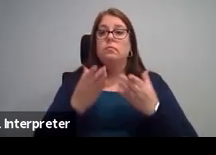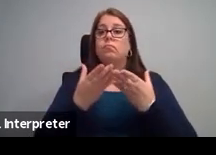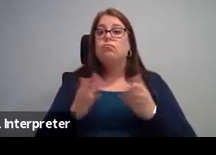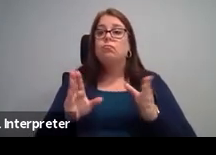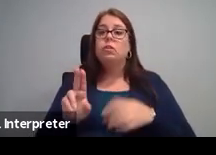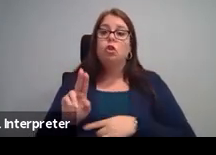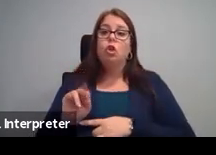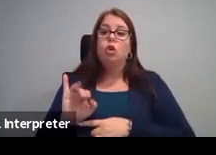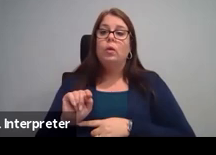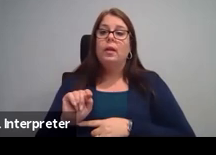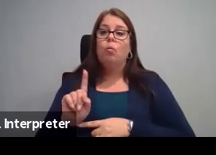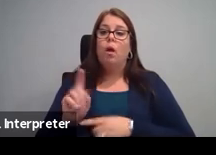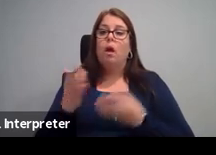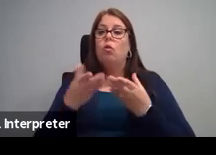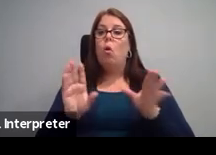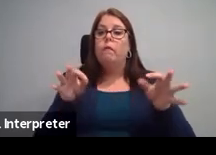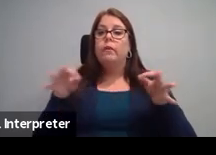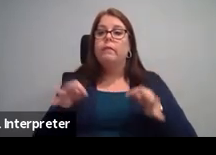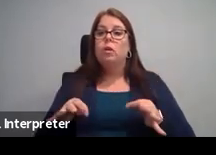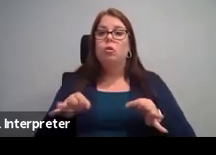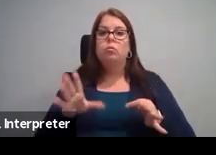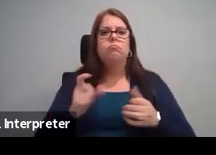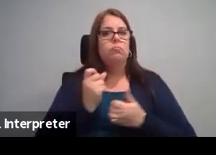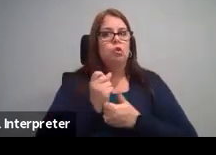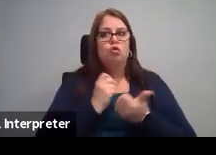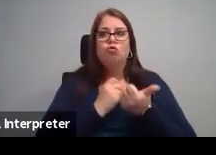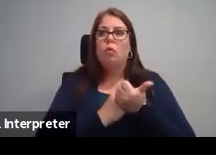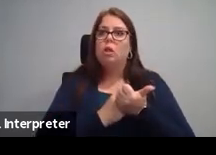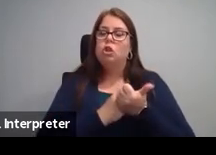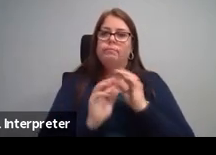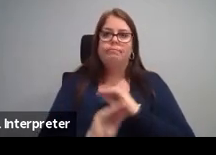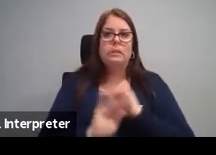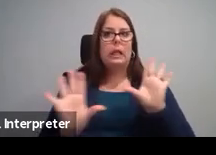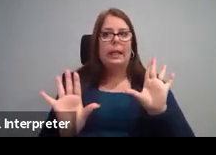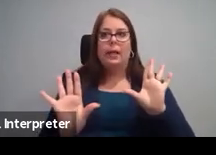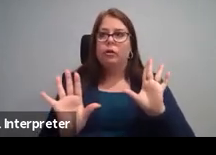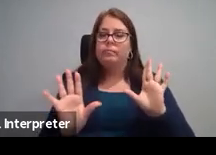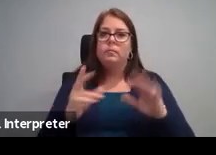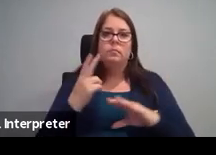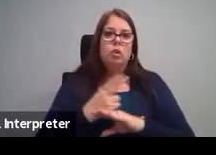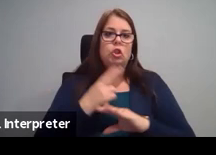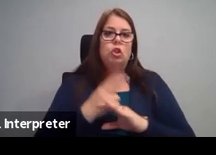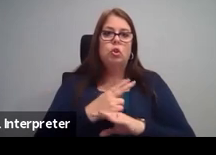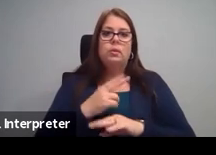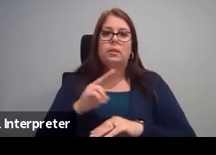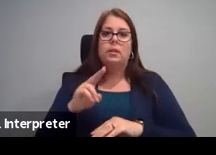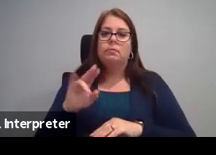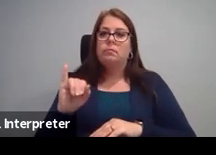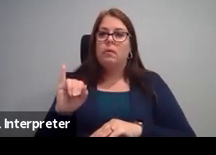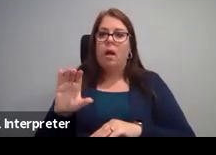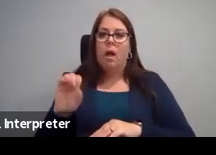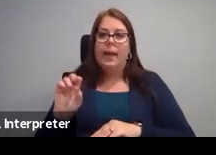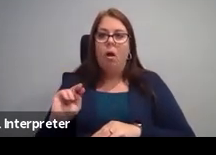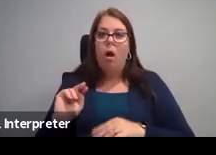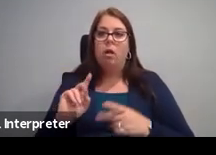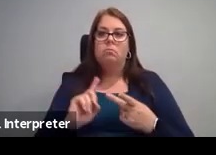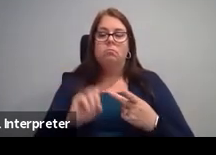Cathy Reznicek: You'll notice that it's very structured in terms of using icons using images to indicate certain